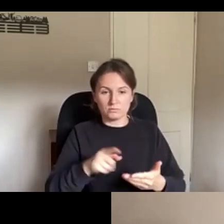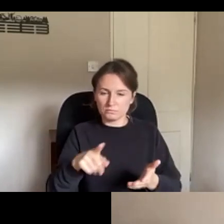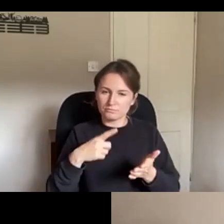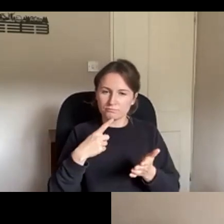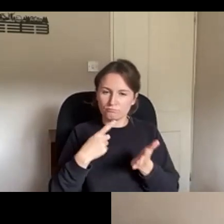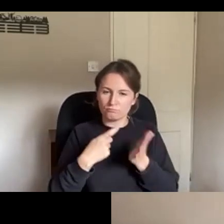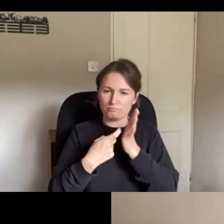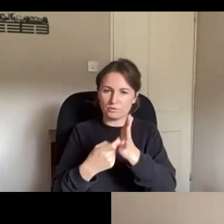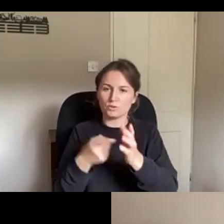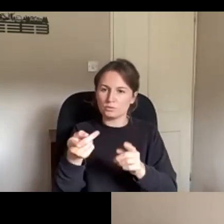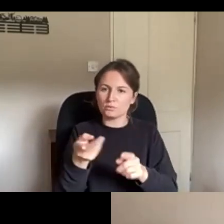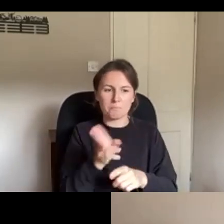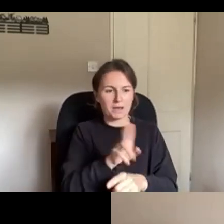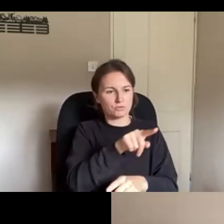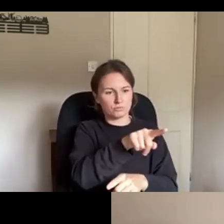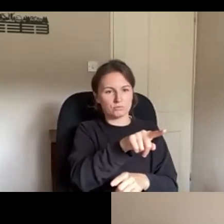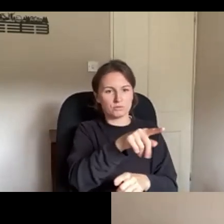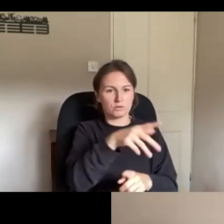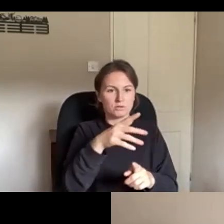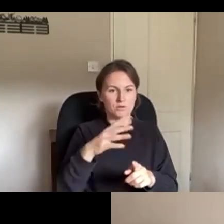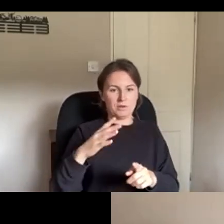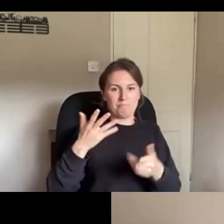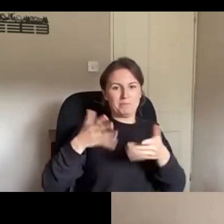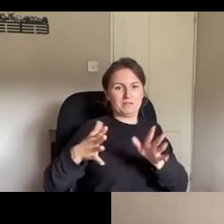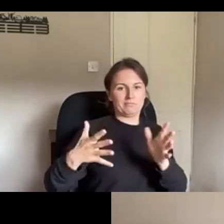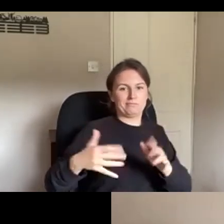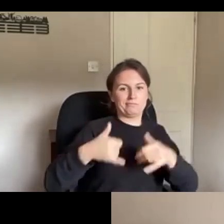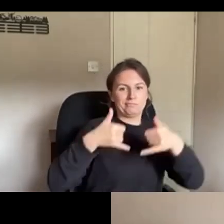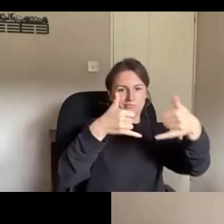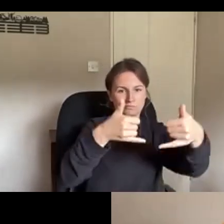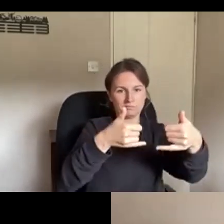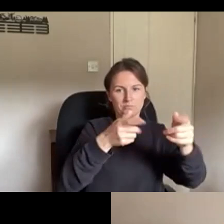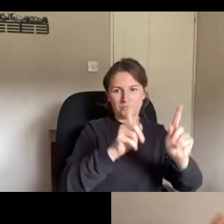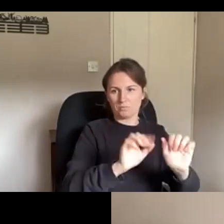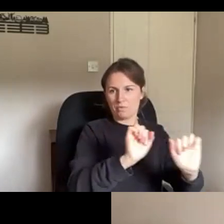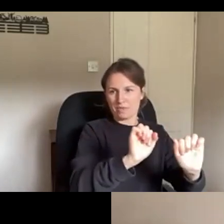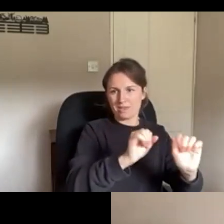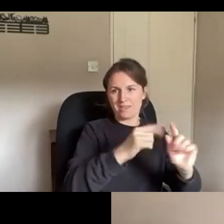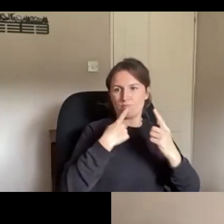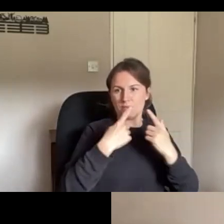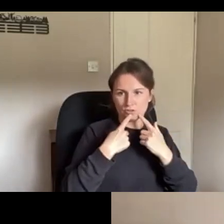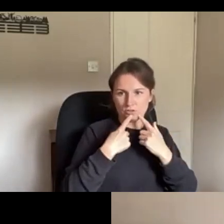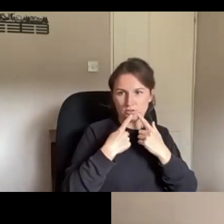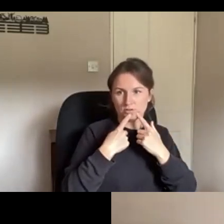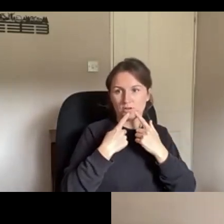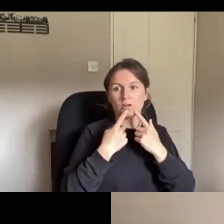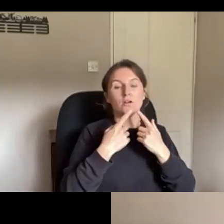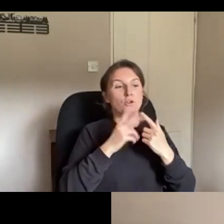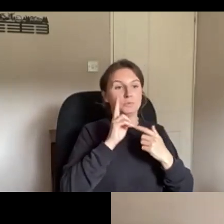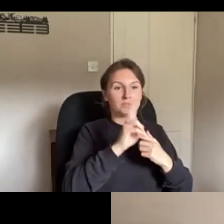the link that Mike will share will have information about winners, as well as showing you the shortlist and the longlist.